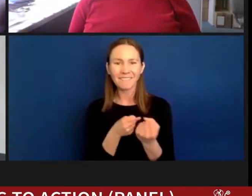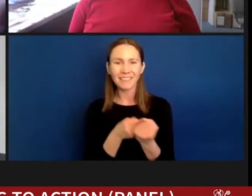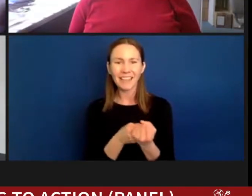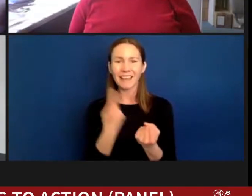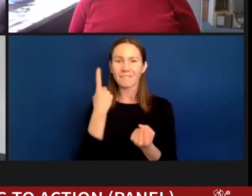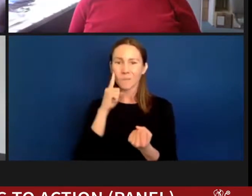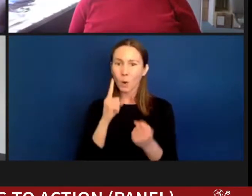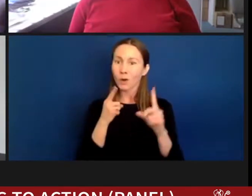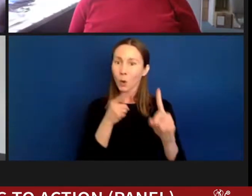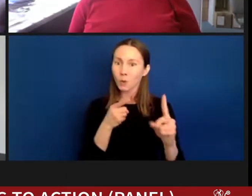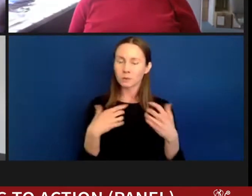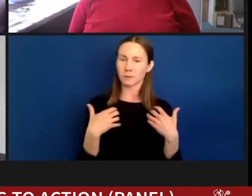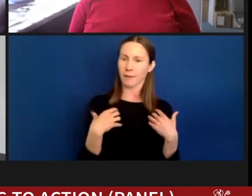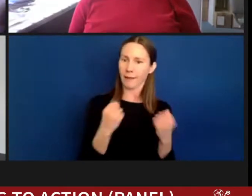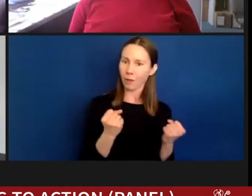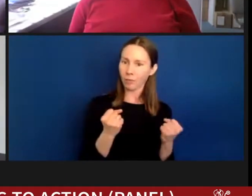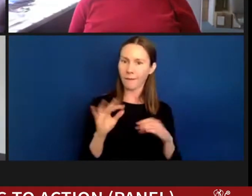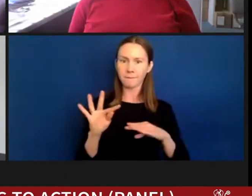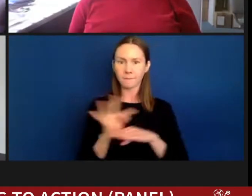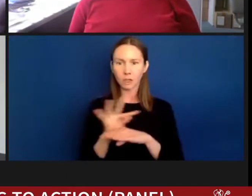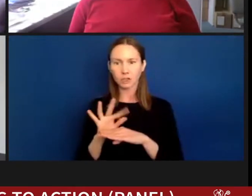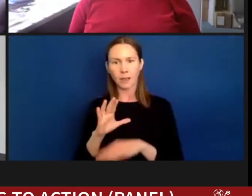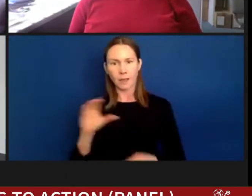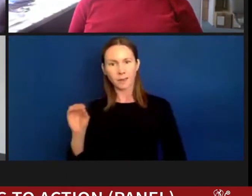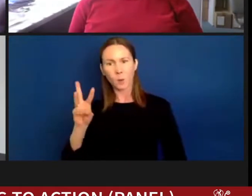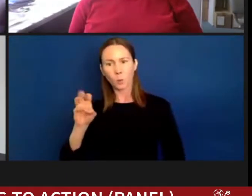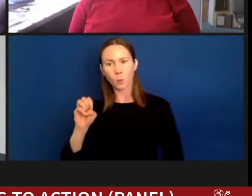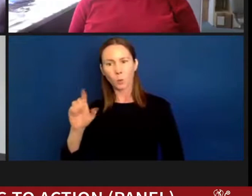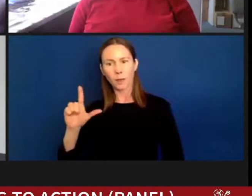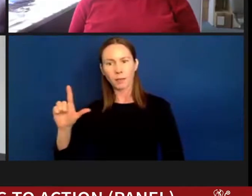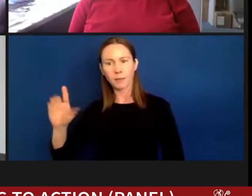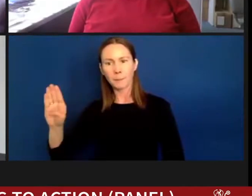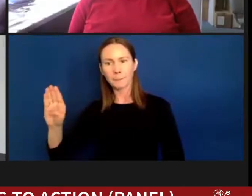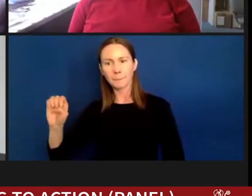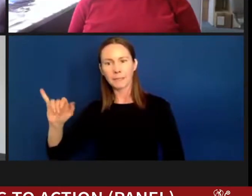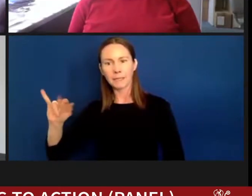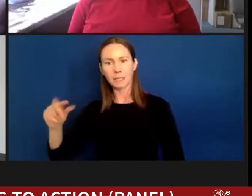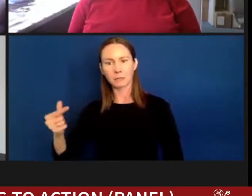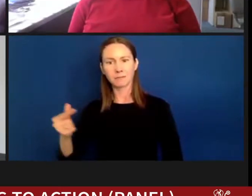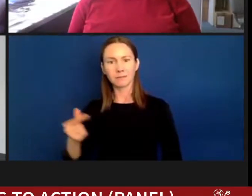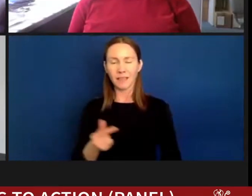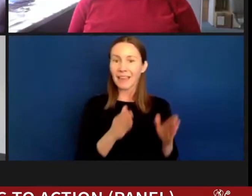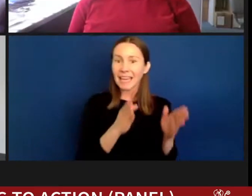function and well being, that people are individual patients with disabilities have.